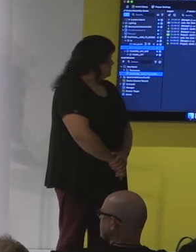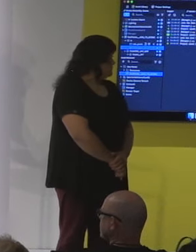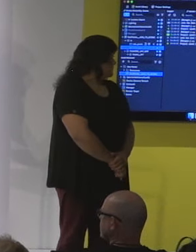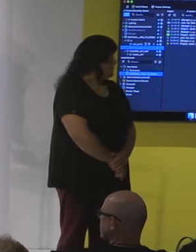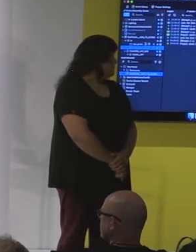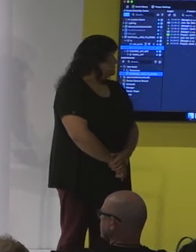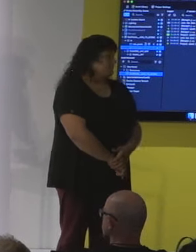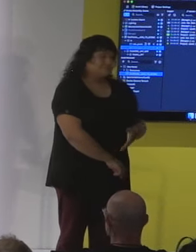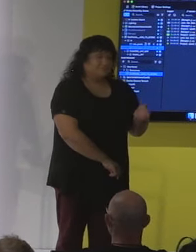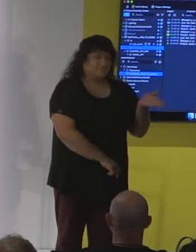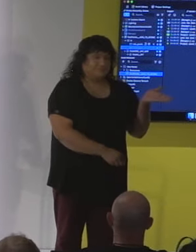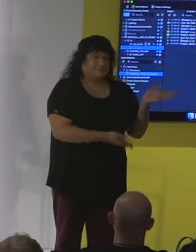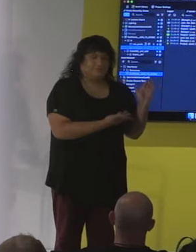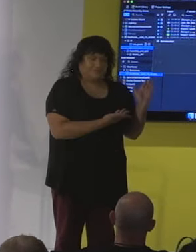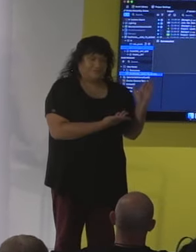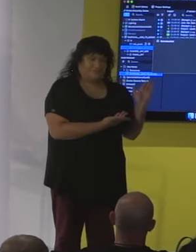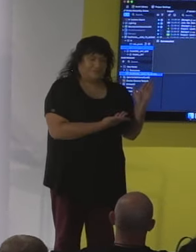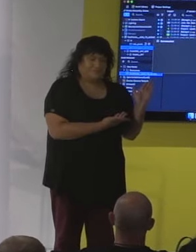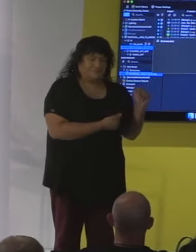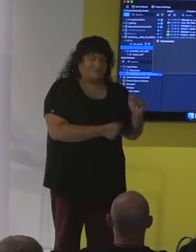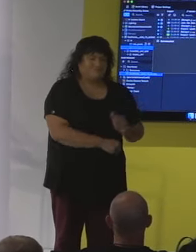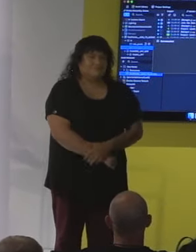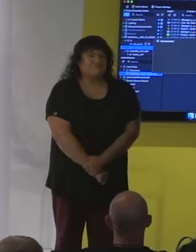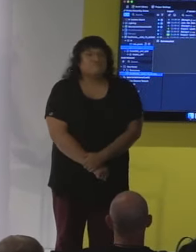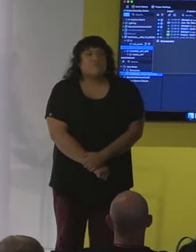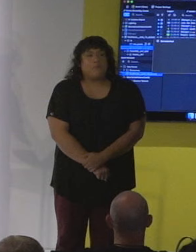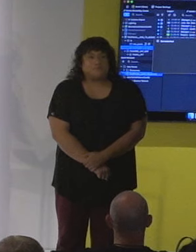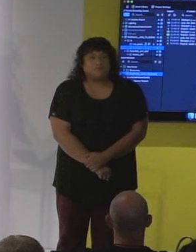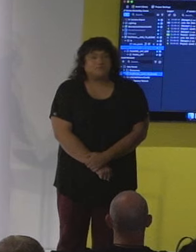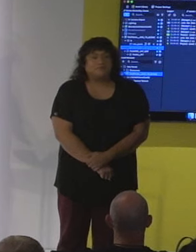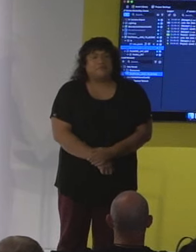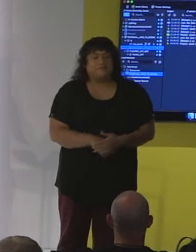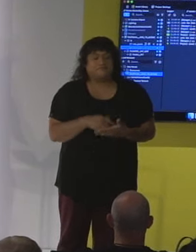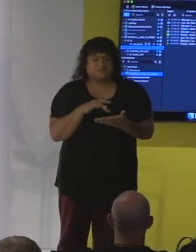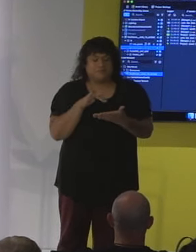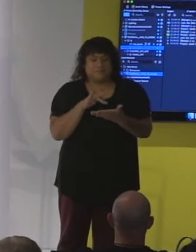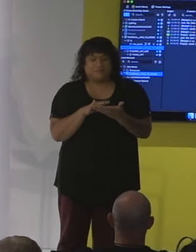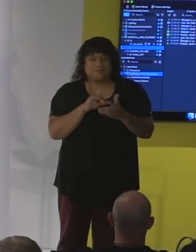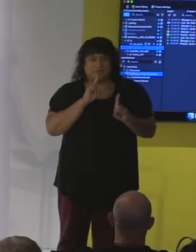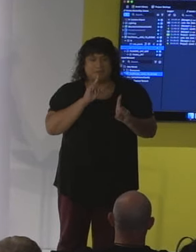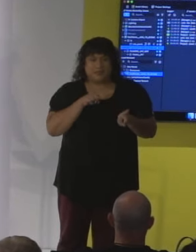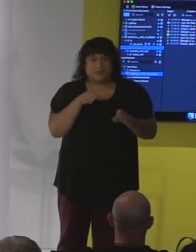There we go. Great. So, I'm gonna press Command + save to save it to my desktop.